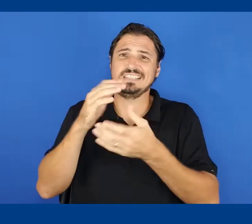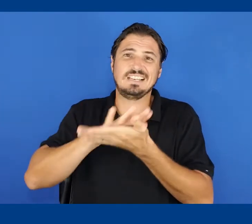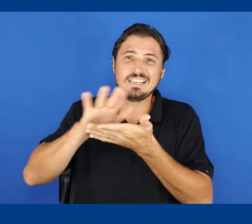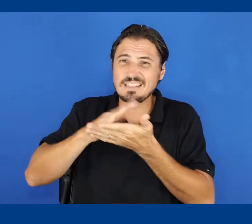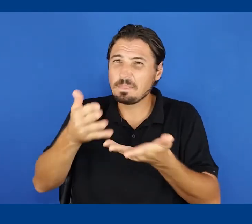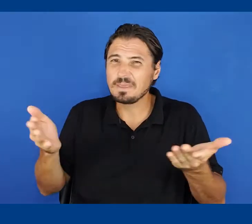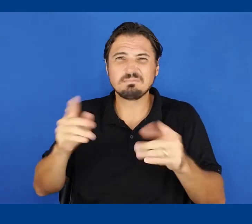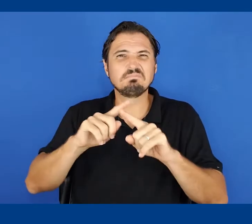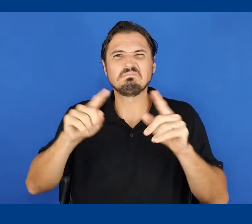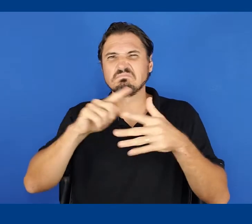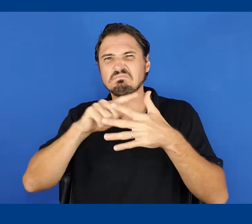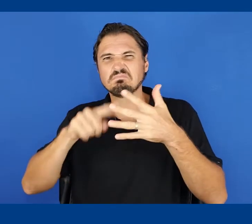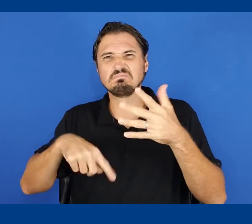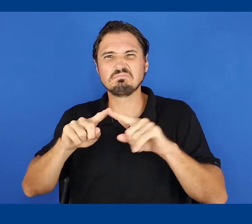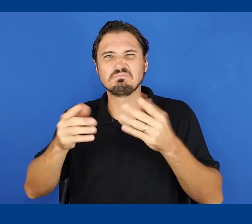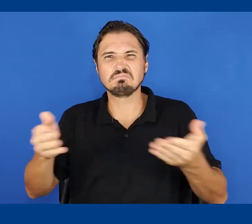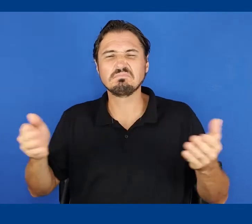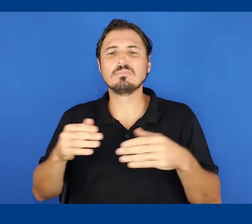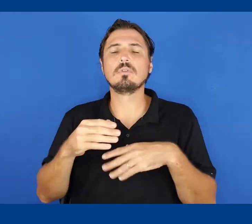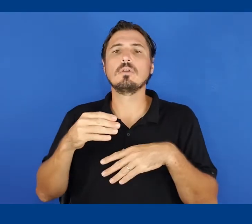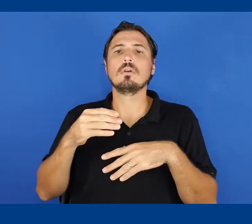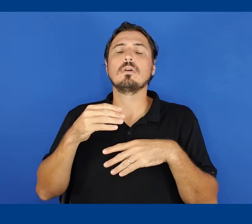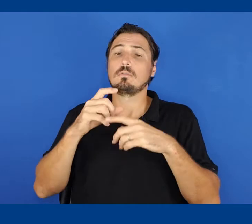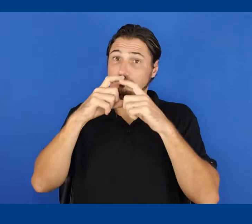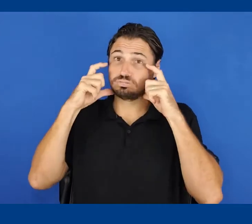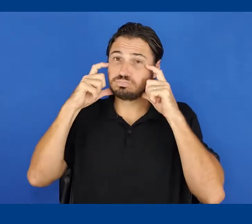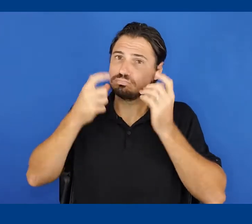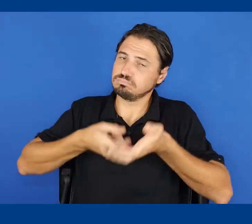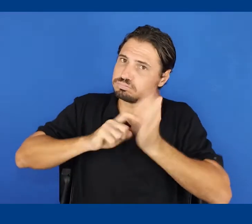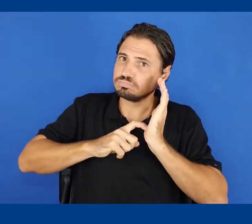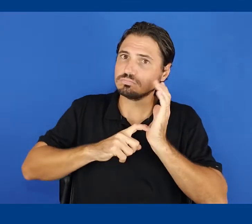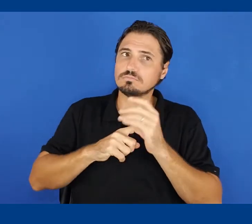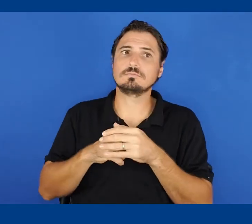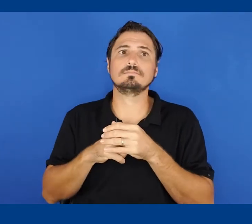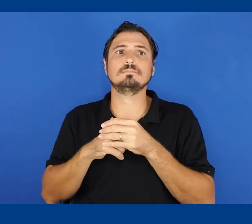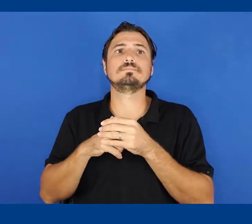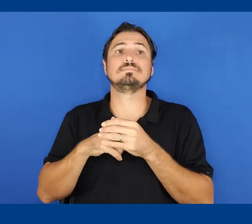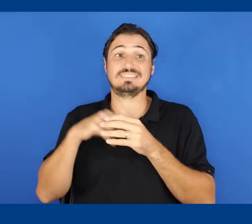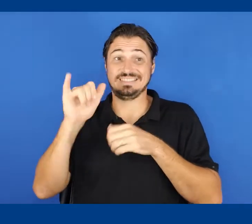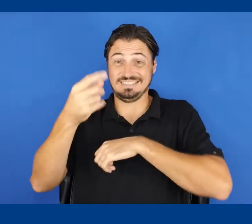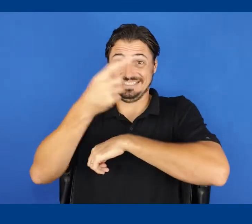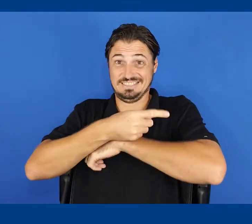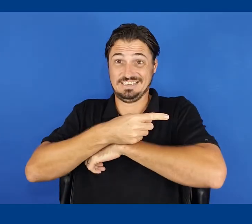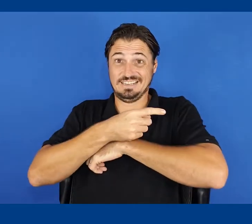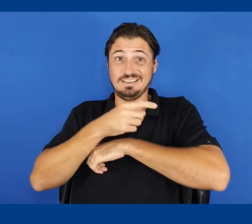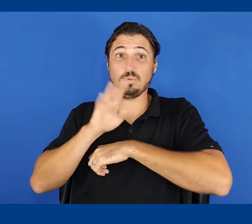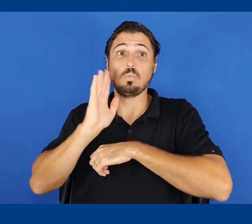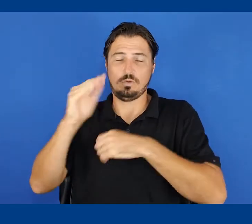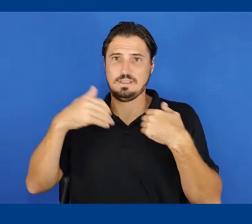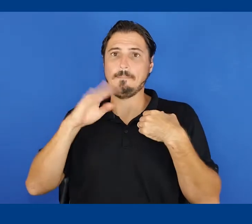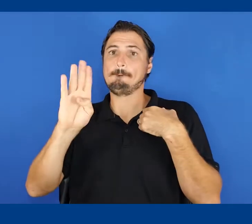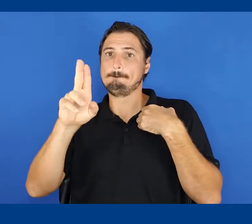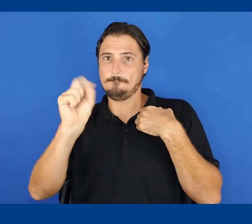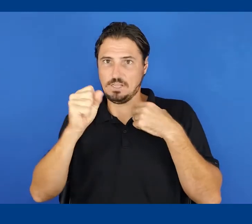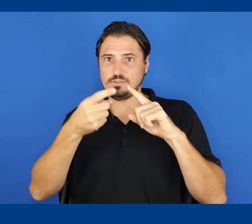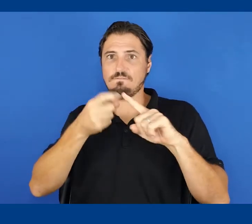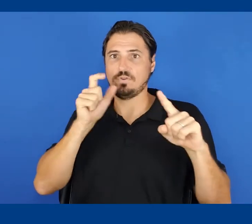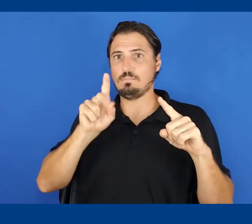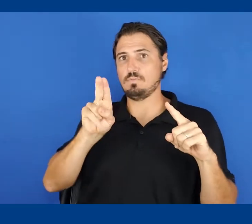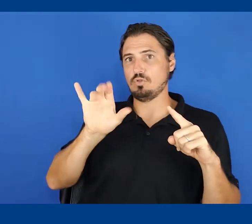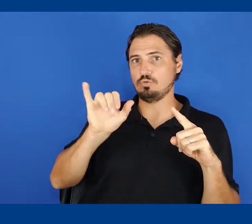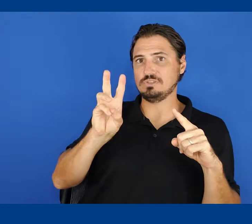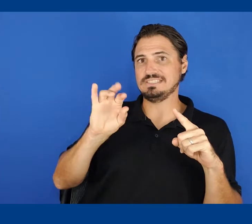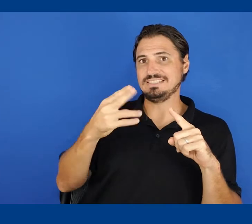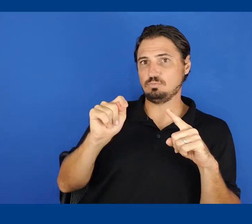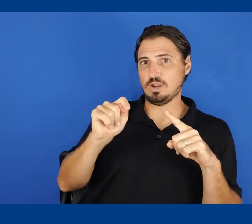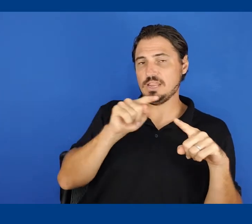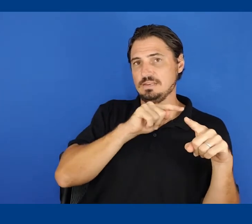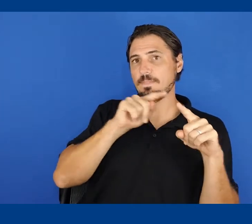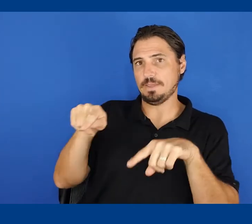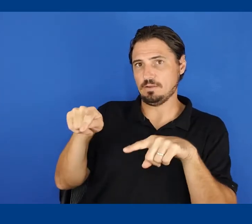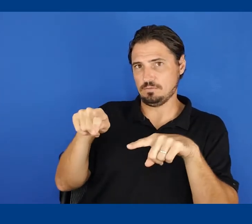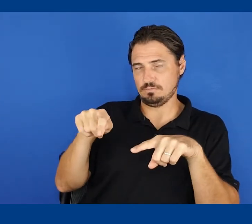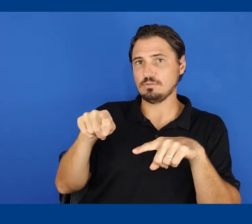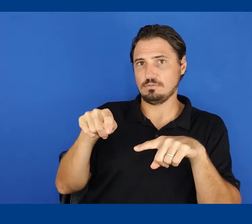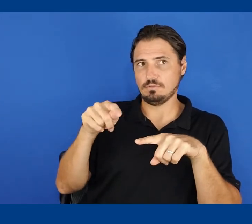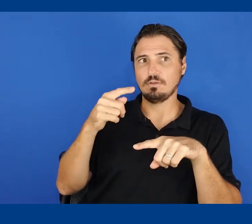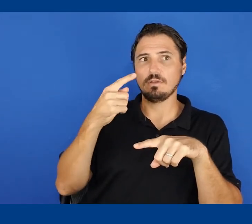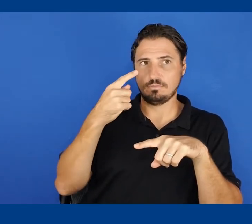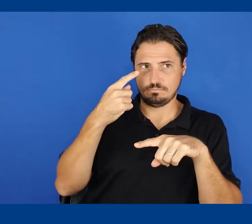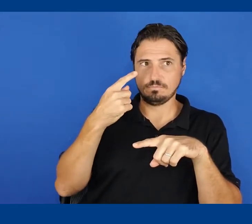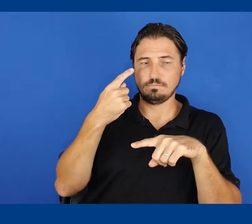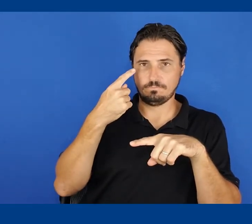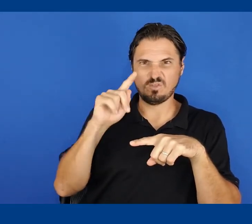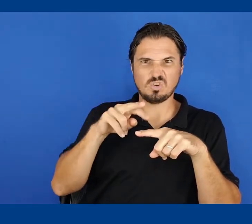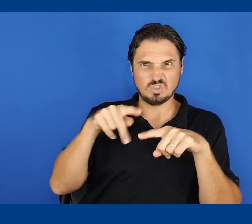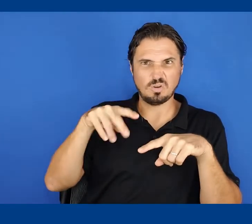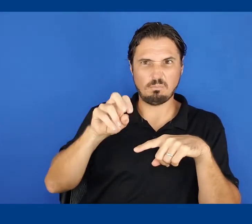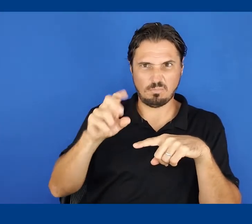For the Tuesday event, there will be a shuttle bus service from Lucy Wright Park to Salt Pond and back between 10:30 a.m. and 3 p.m., and for the Friday event, from the Eiwa Street Bus Stop in